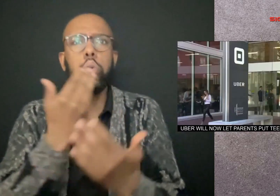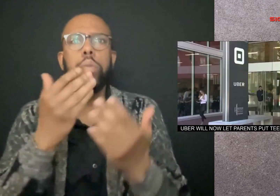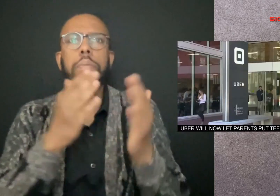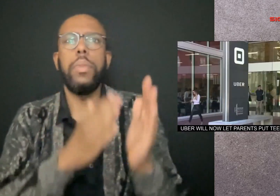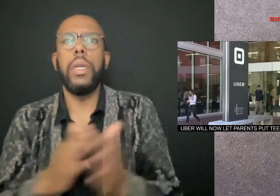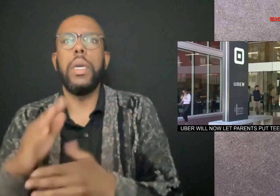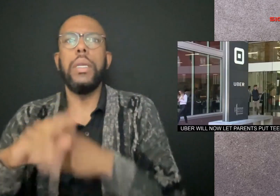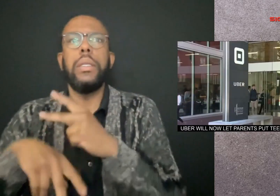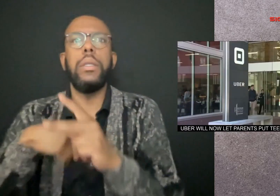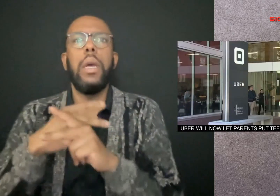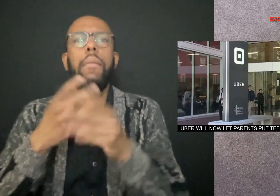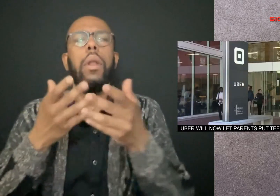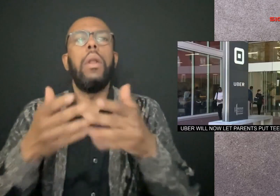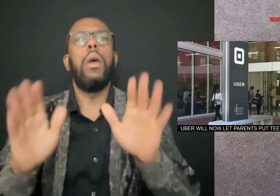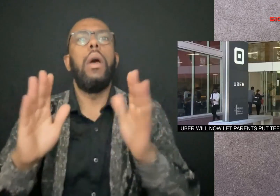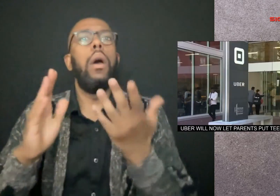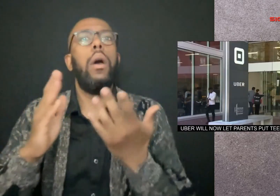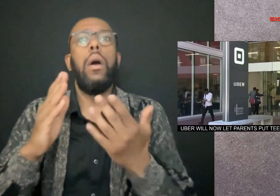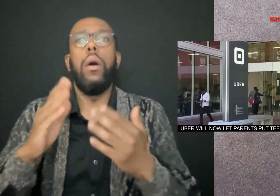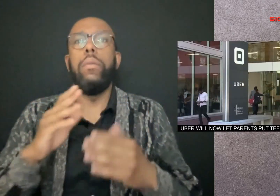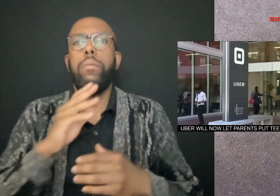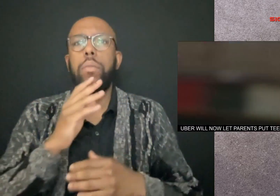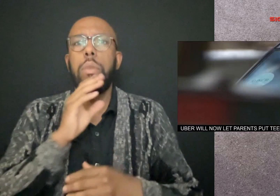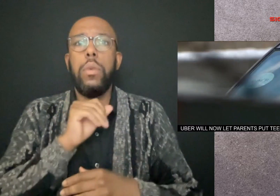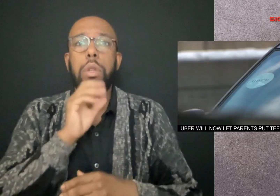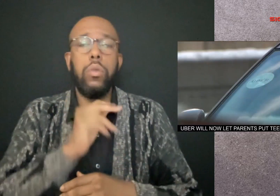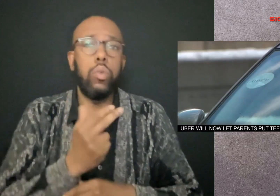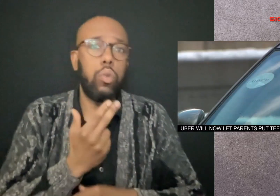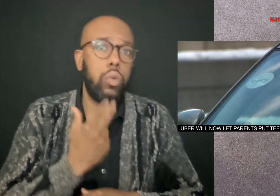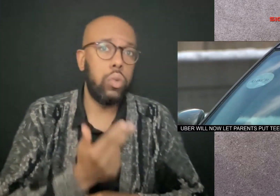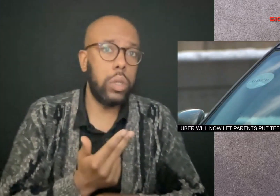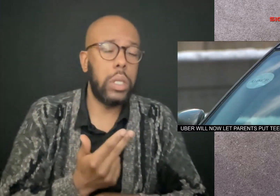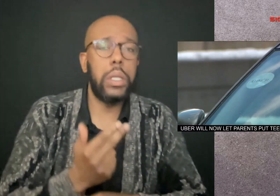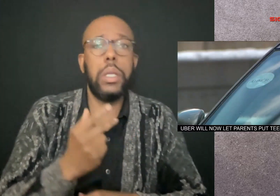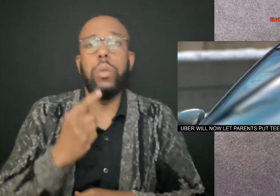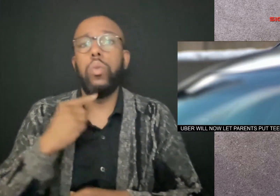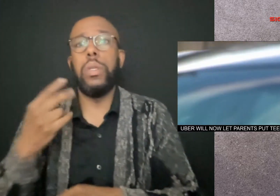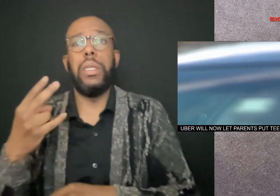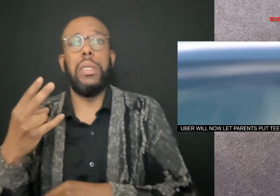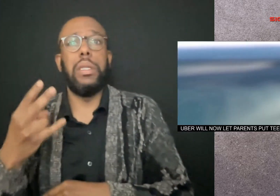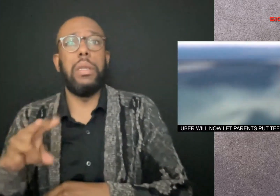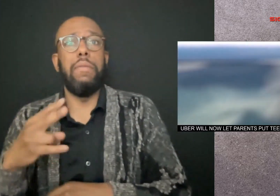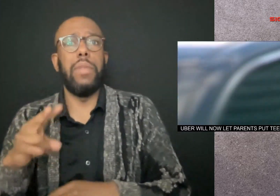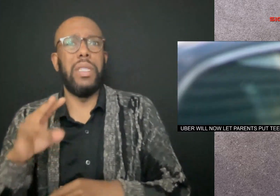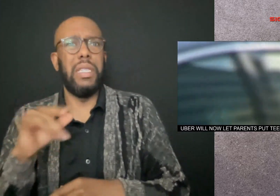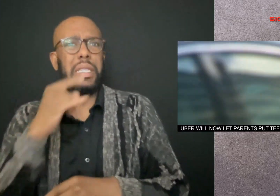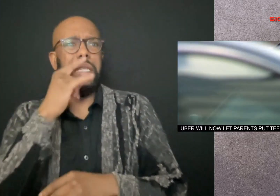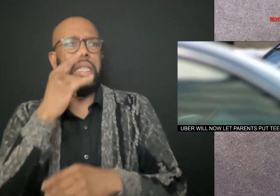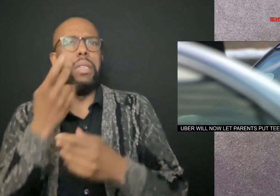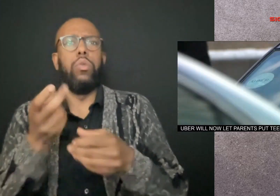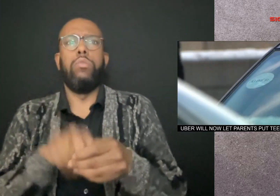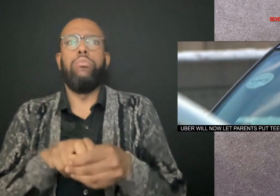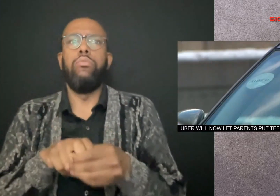Uber is rolling out a new feature that will allow kids 13 to 17 years old to ride alone for the first time.